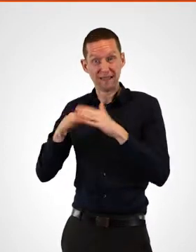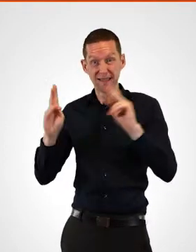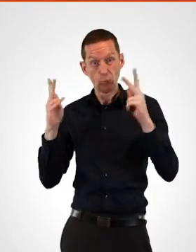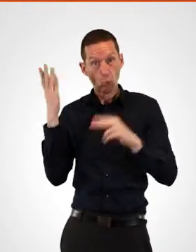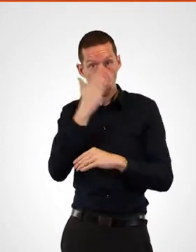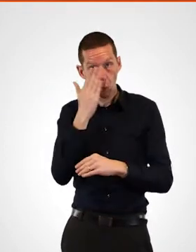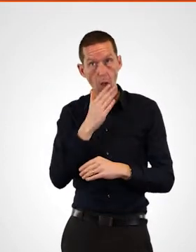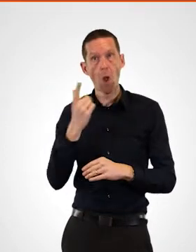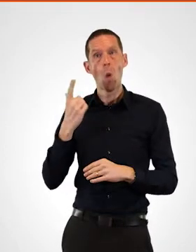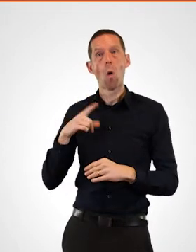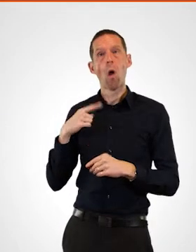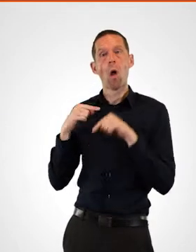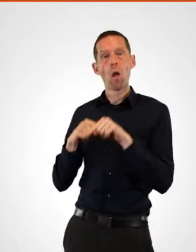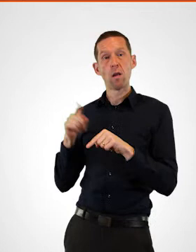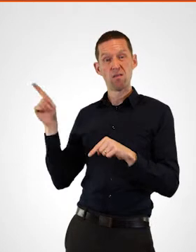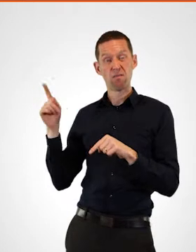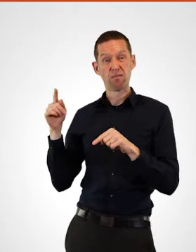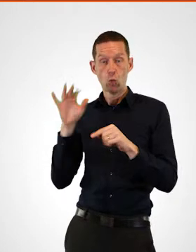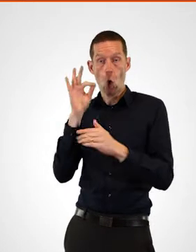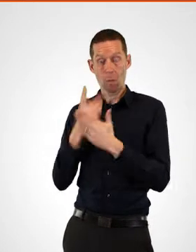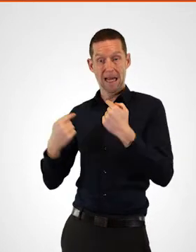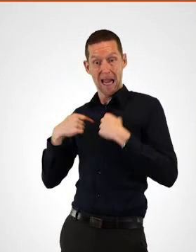have been found by numbers of other researchers.